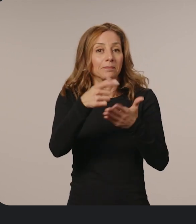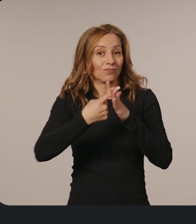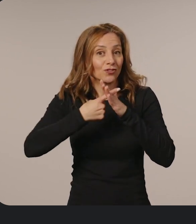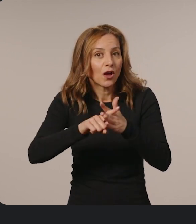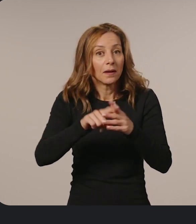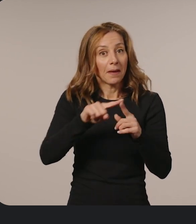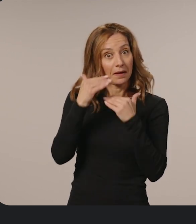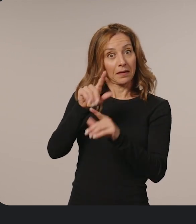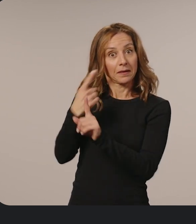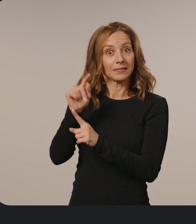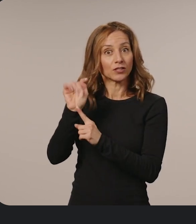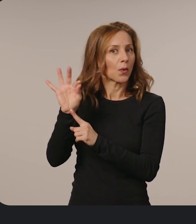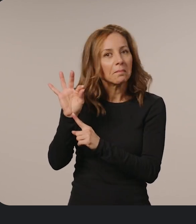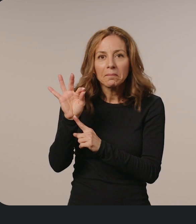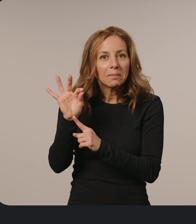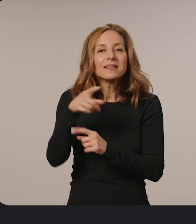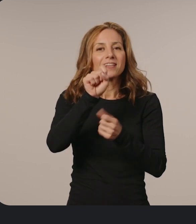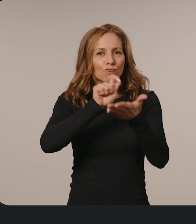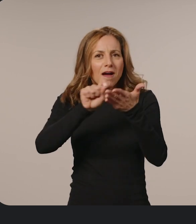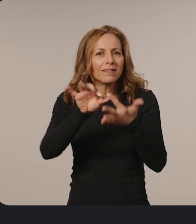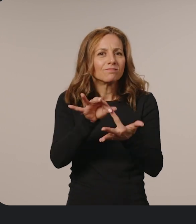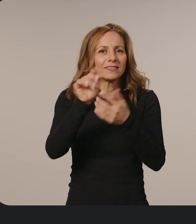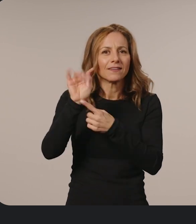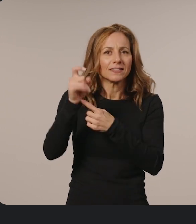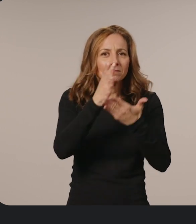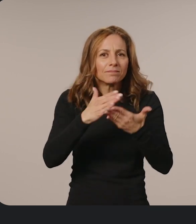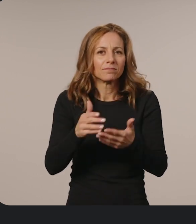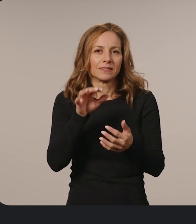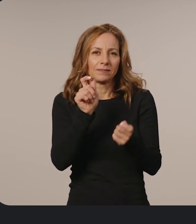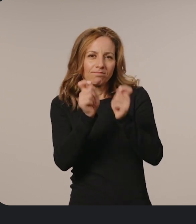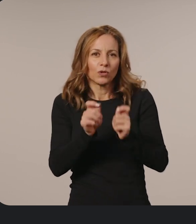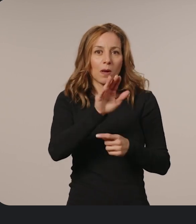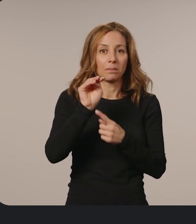But it's not just for TensorFlow. You can write custom TFX components to customize your ML